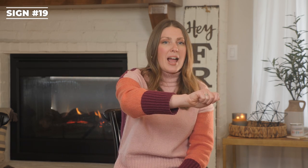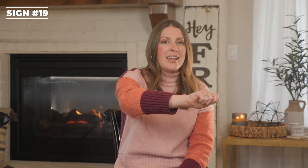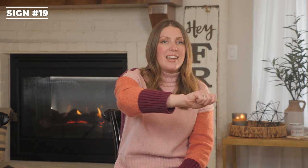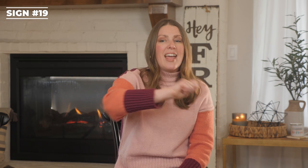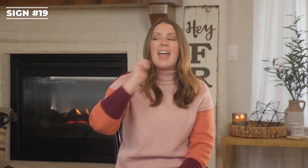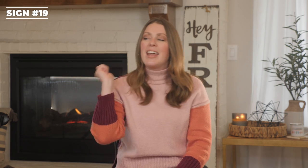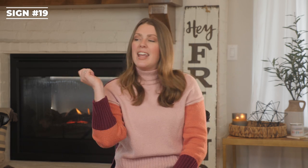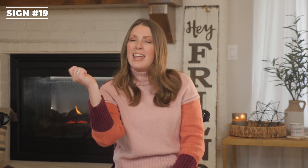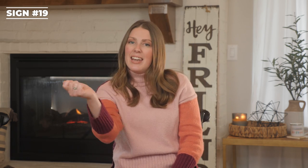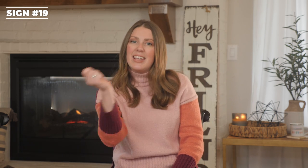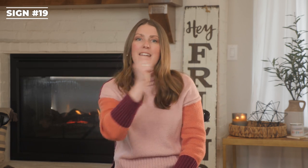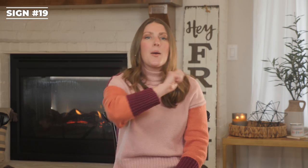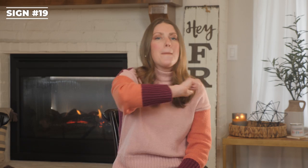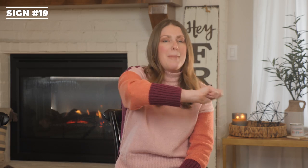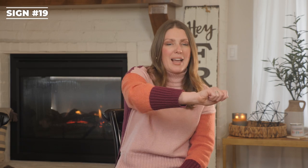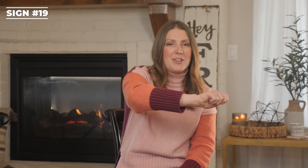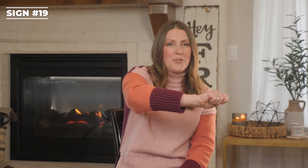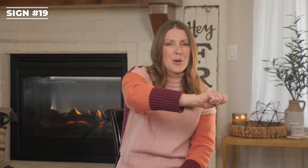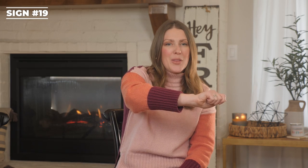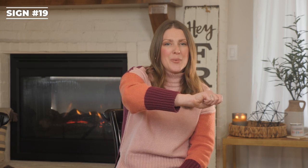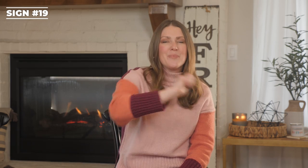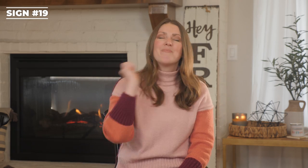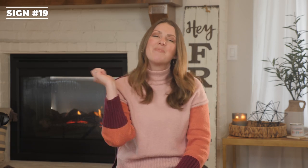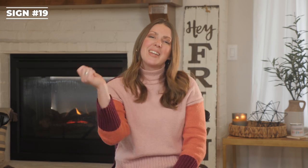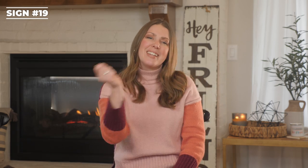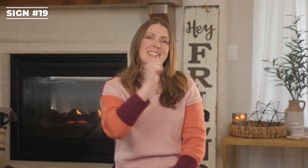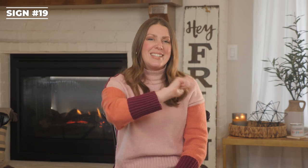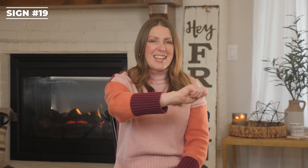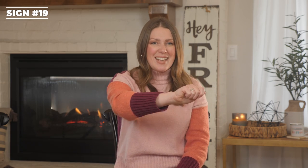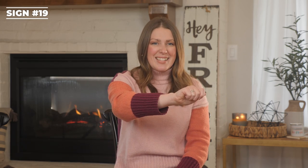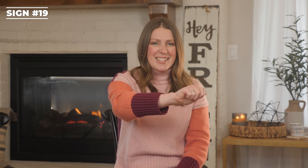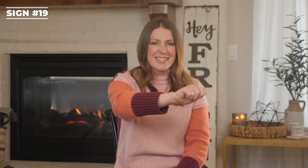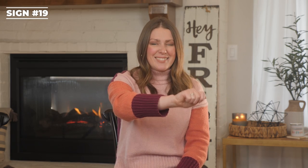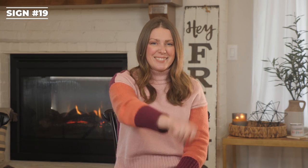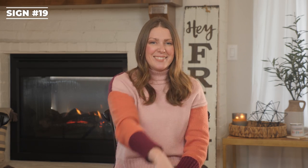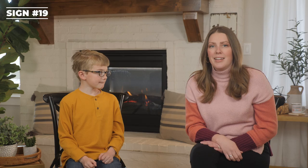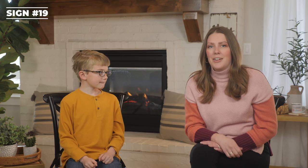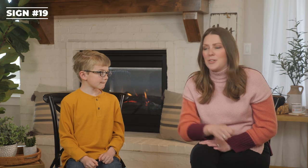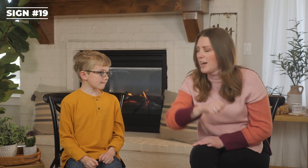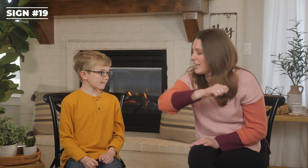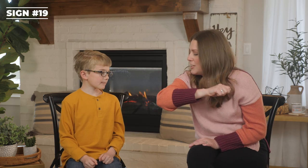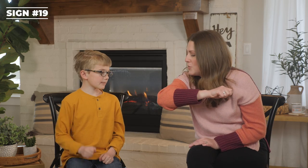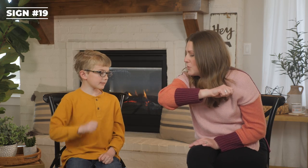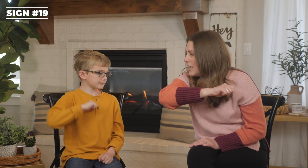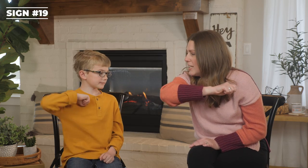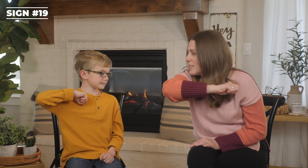racket and hitting it back and forth 'tennis'. All right, can you do tennis?